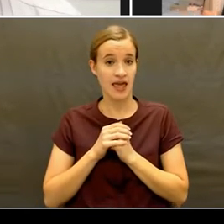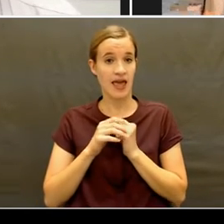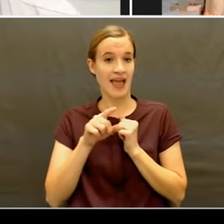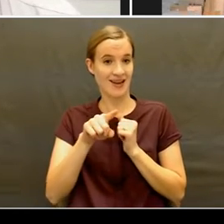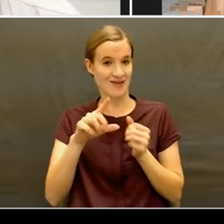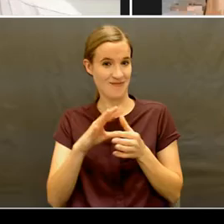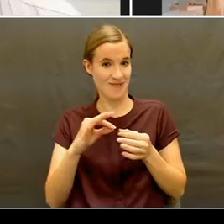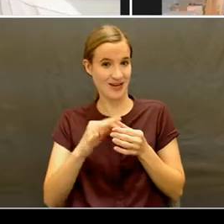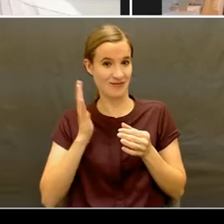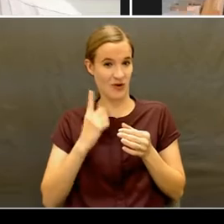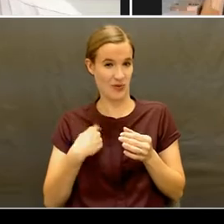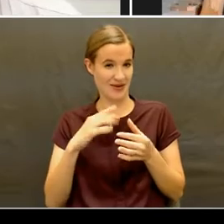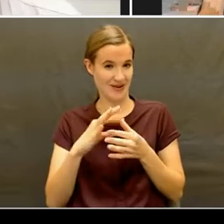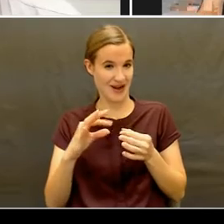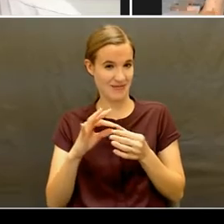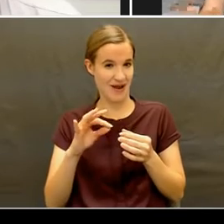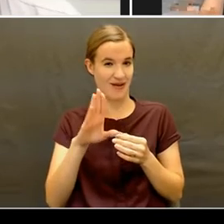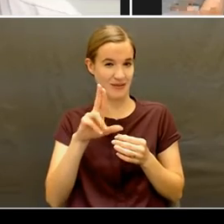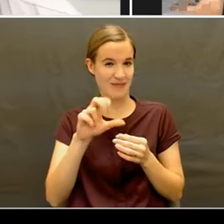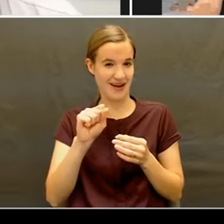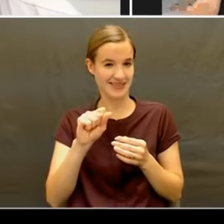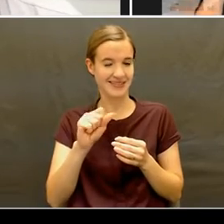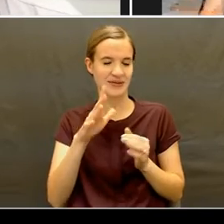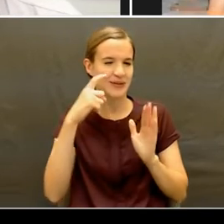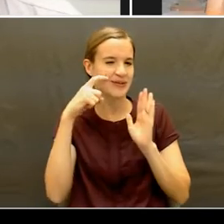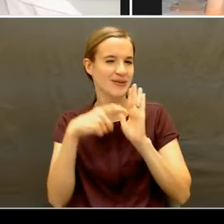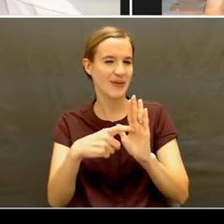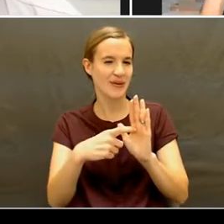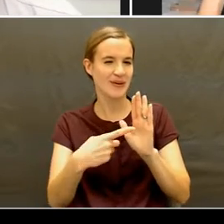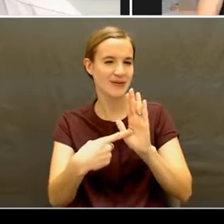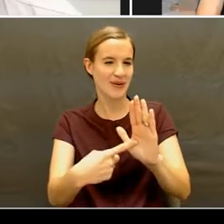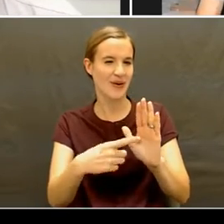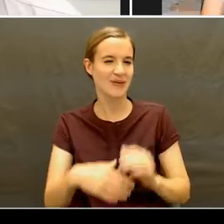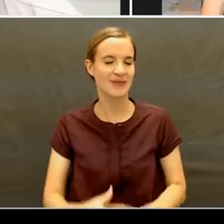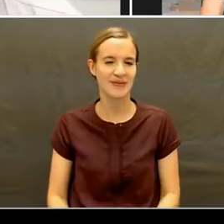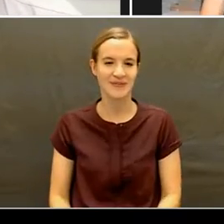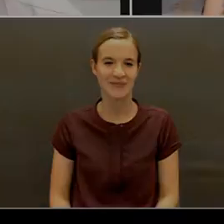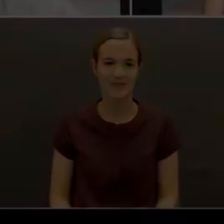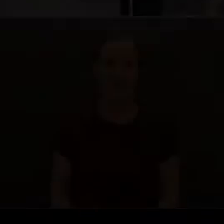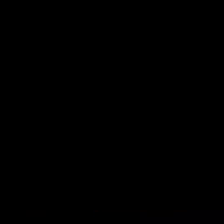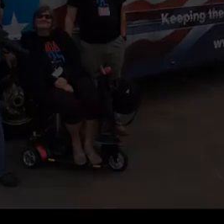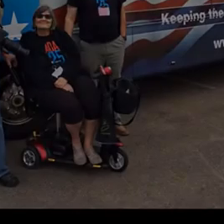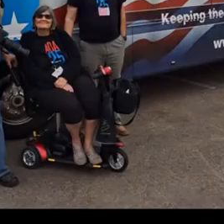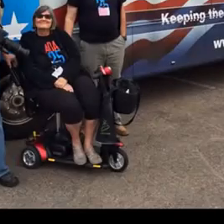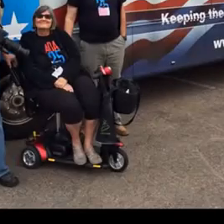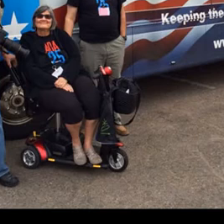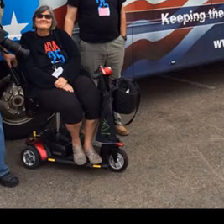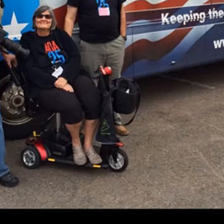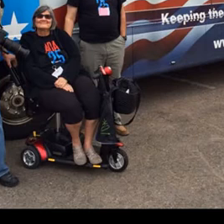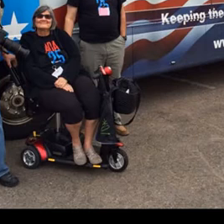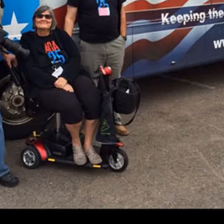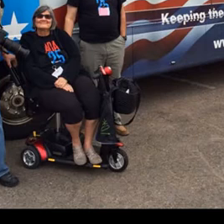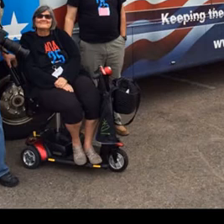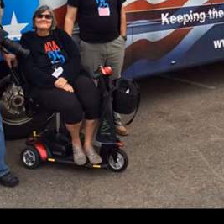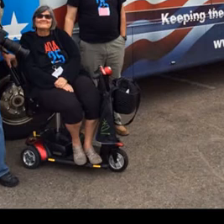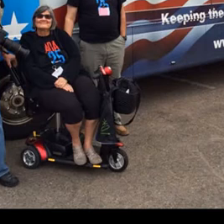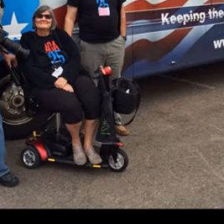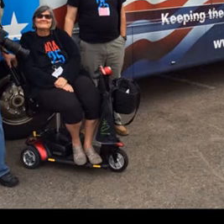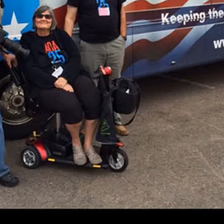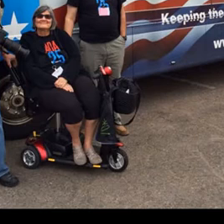started talking, we have a photo, it's a long bus speaking of buses. On the side, the rap says "The